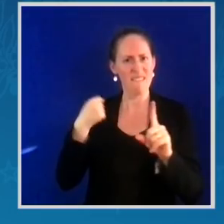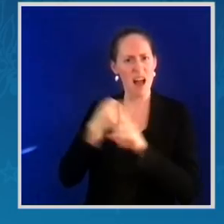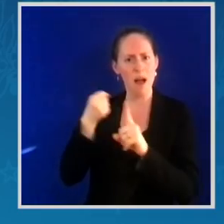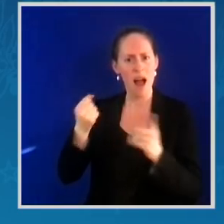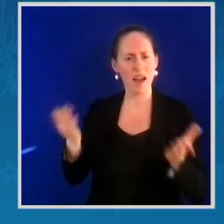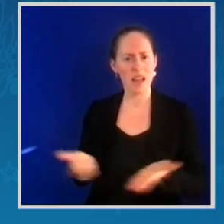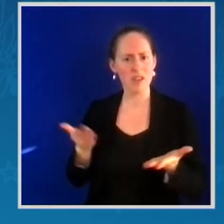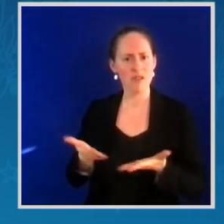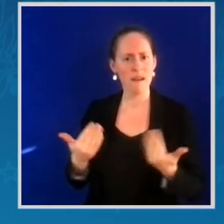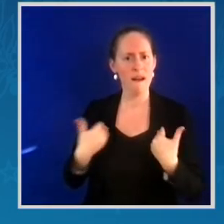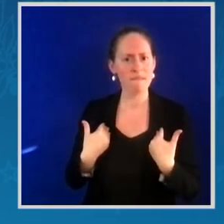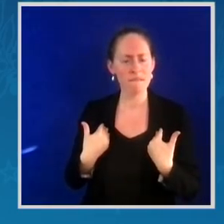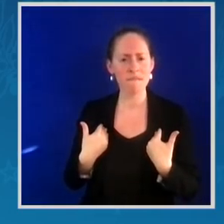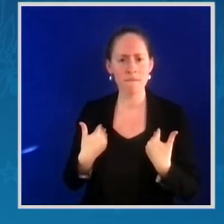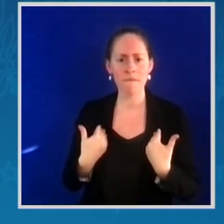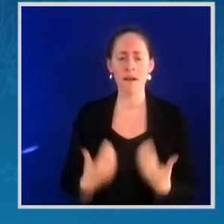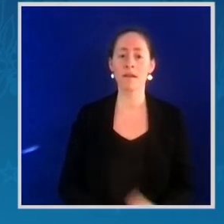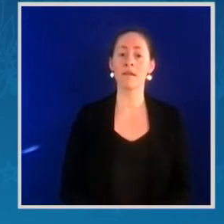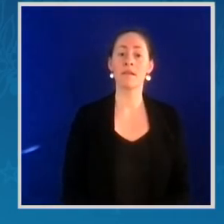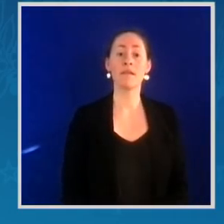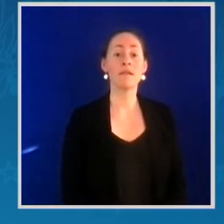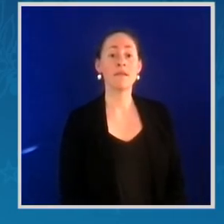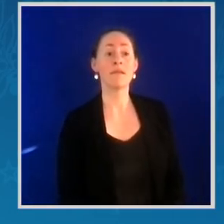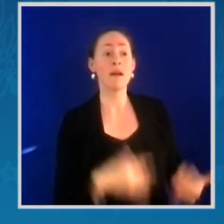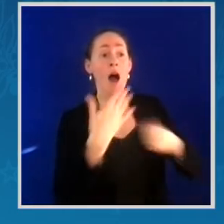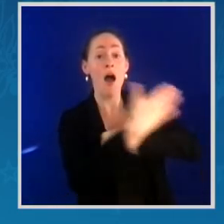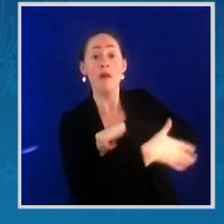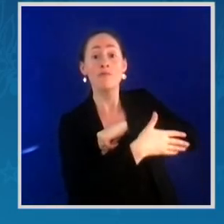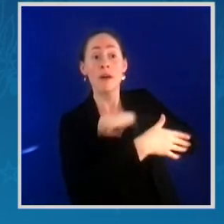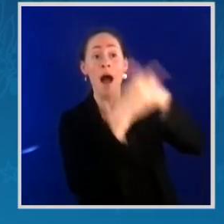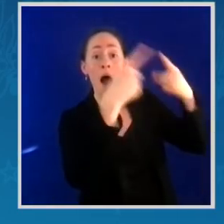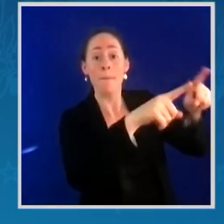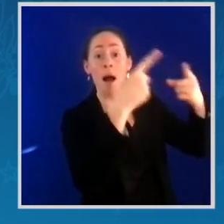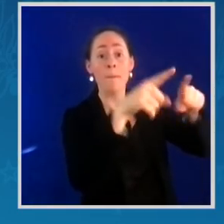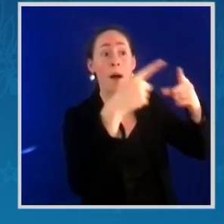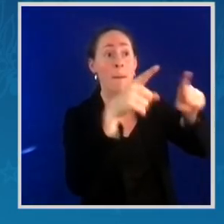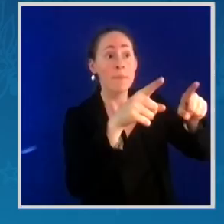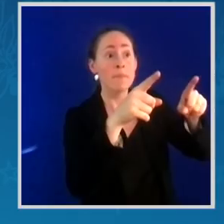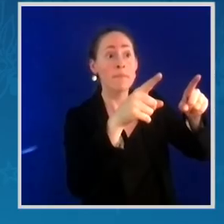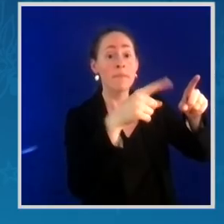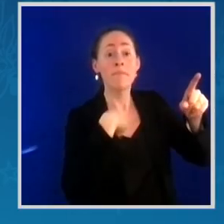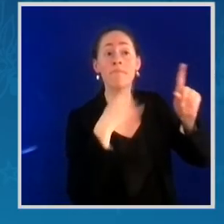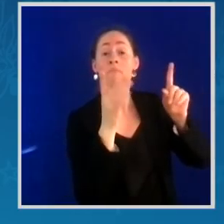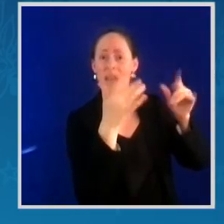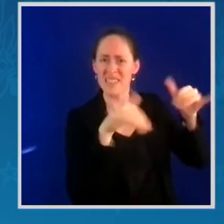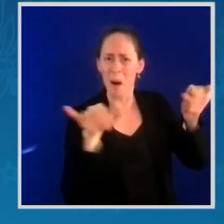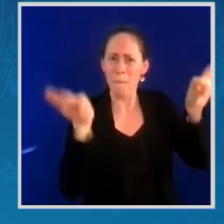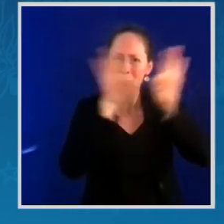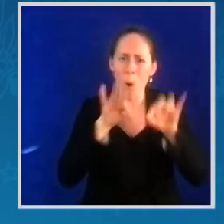to the United States, and that is why the President will be traveling tomorrow to Europe.